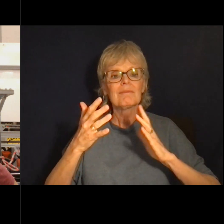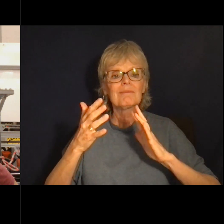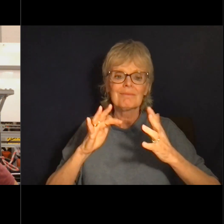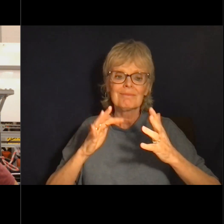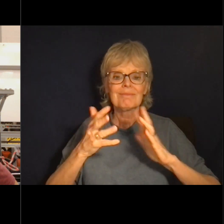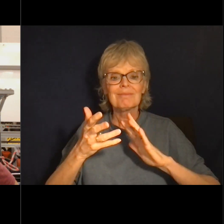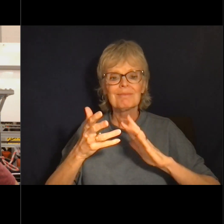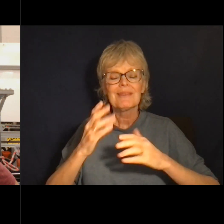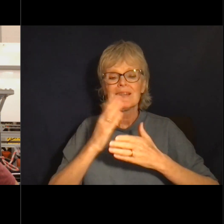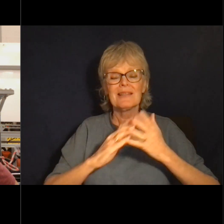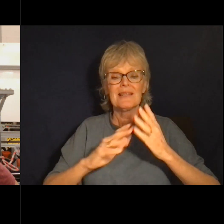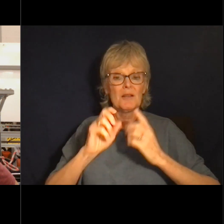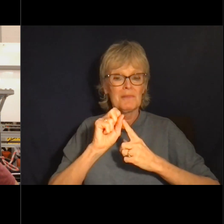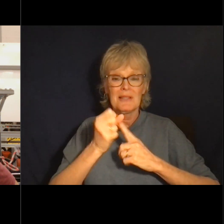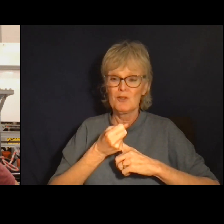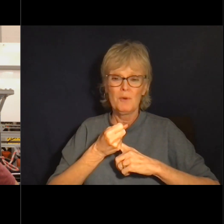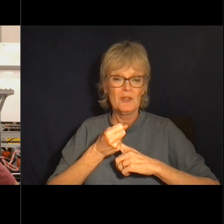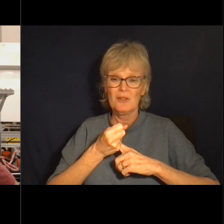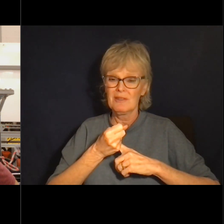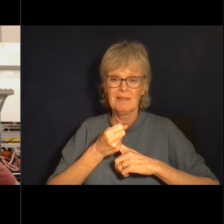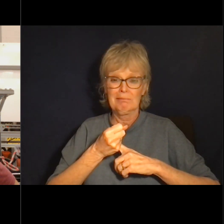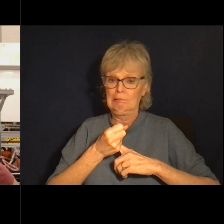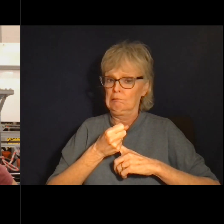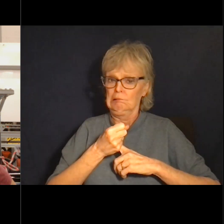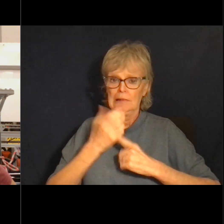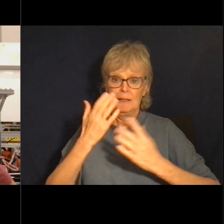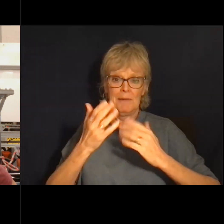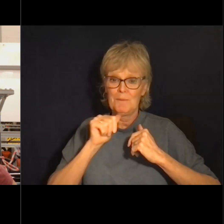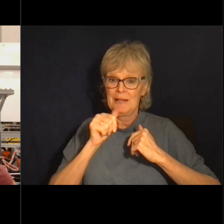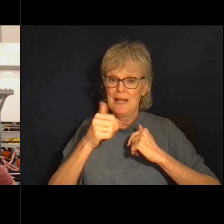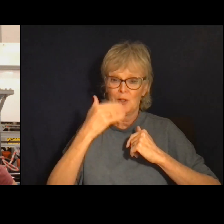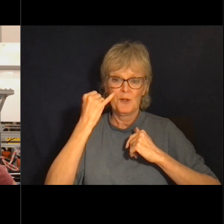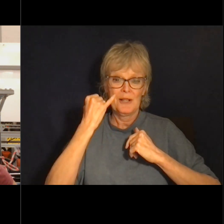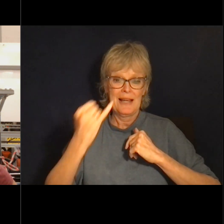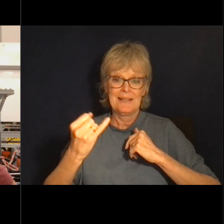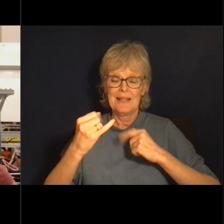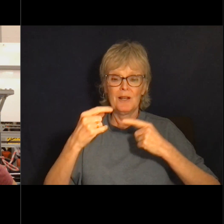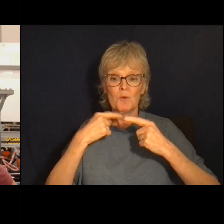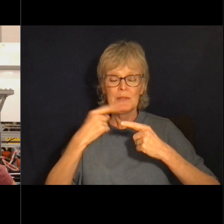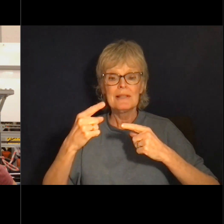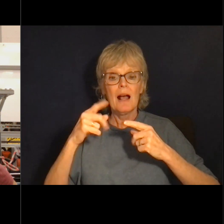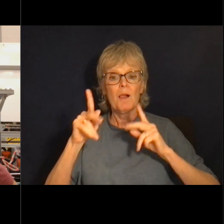situations there where that may not be the best idea. You know, we tell people during a tornado, for example,